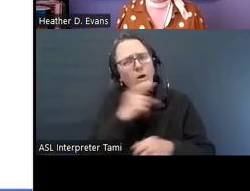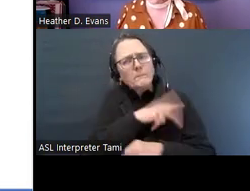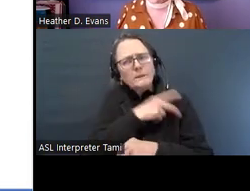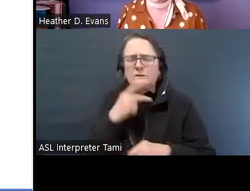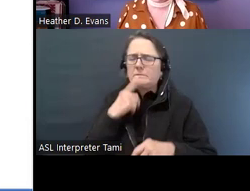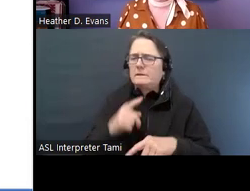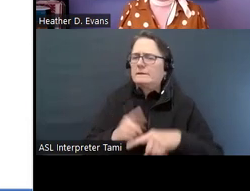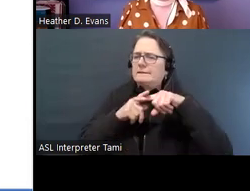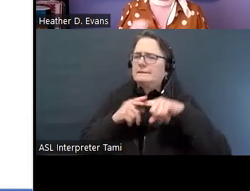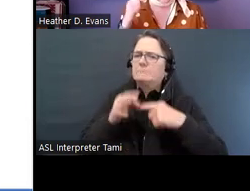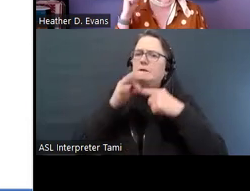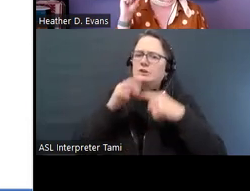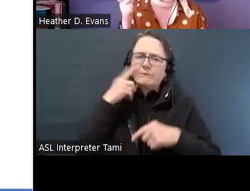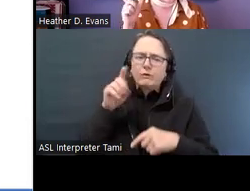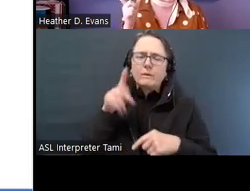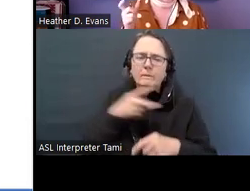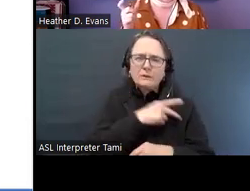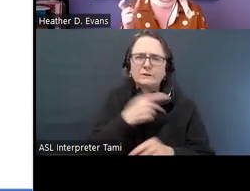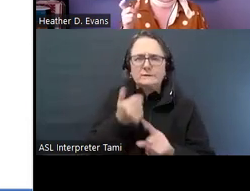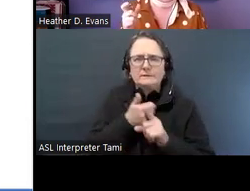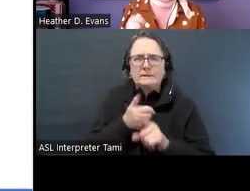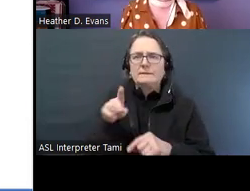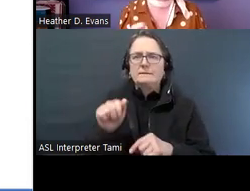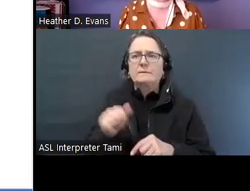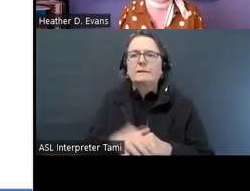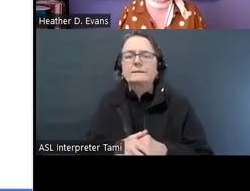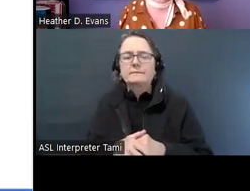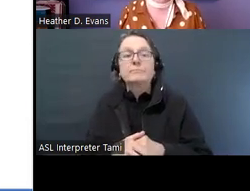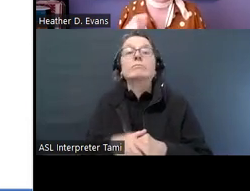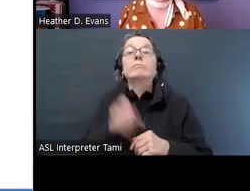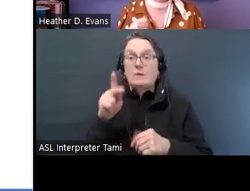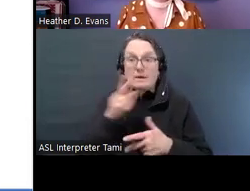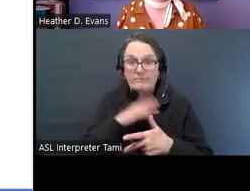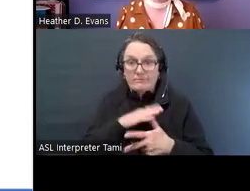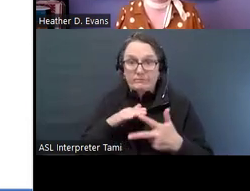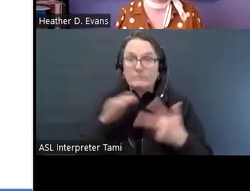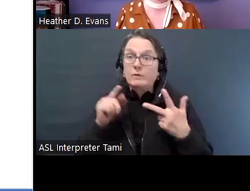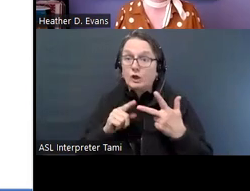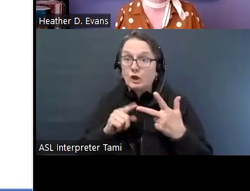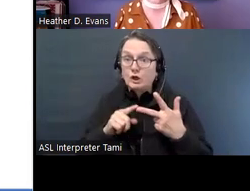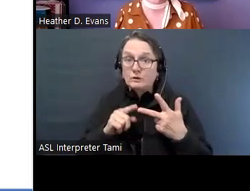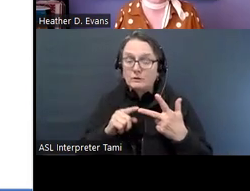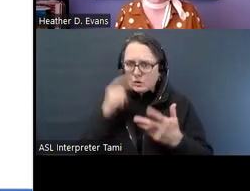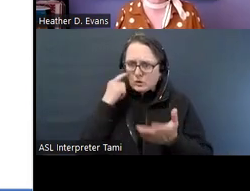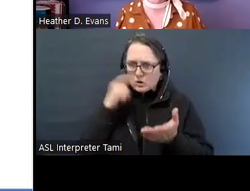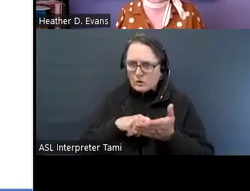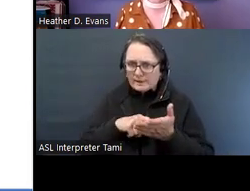Third, start noticing and adjusting disability bias in the language you use.